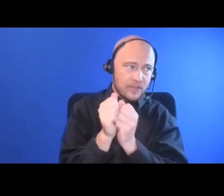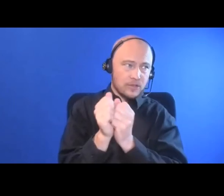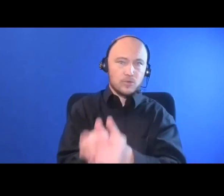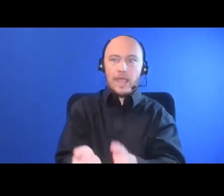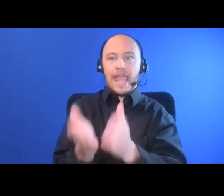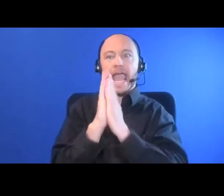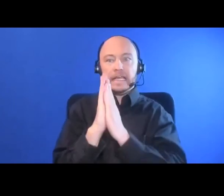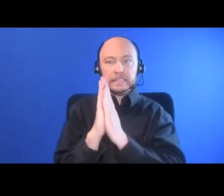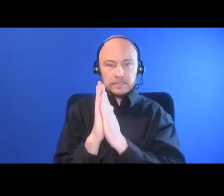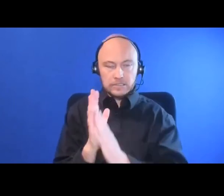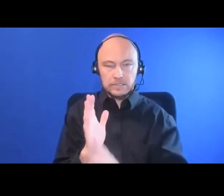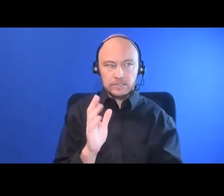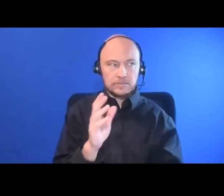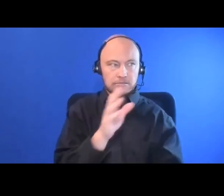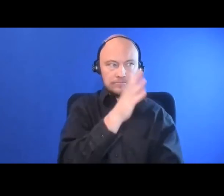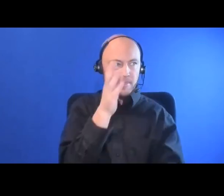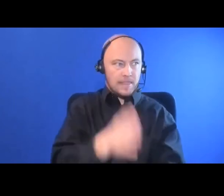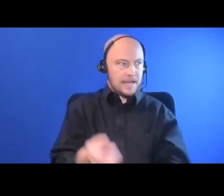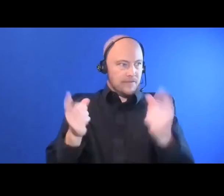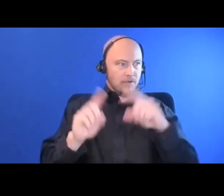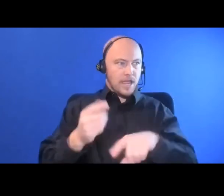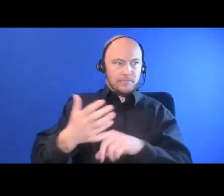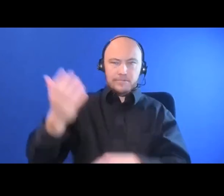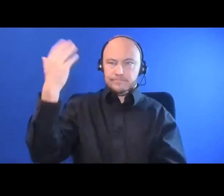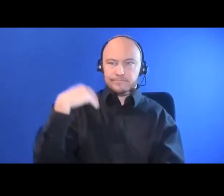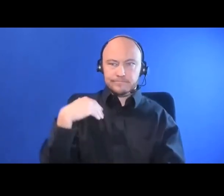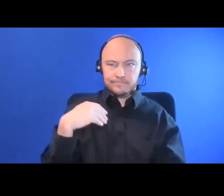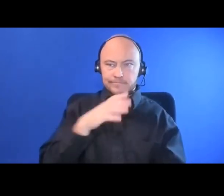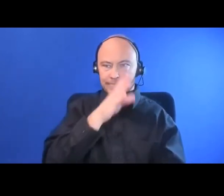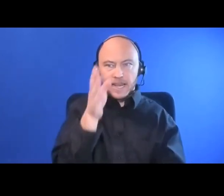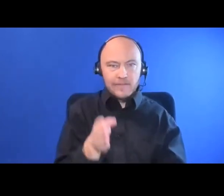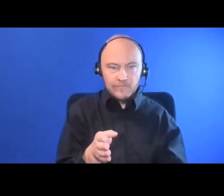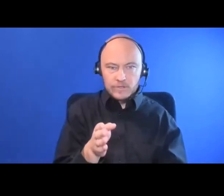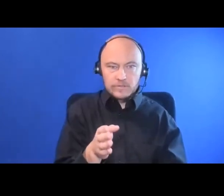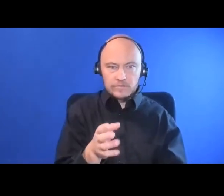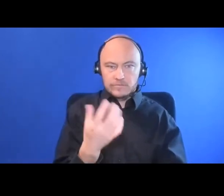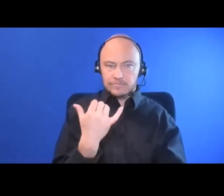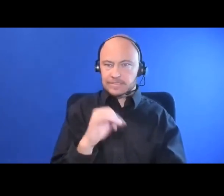that never existed before and still don't exist.